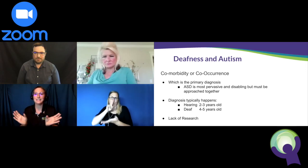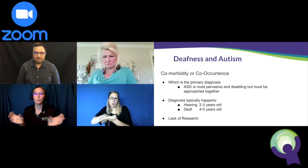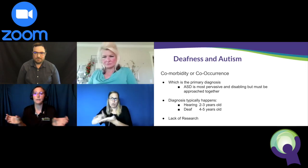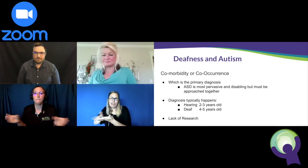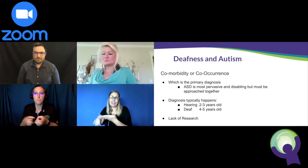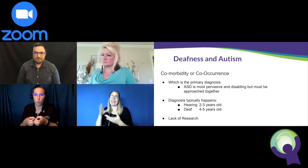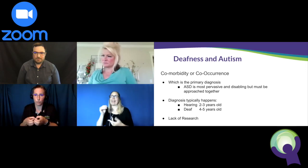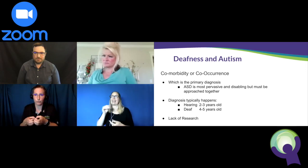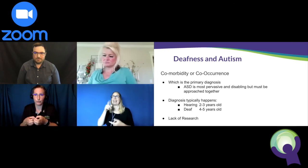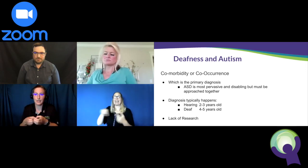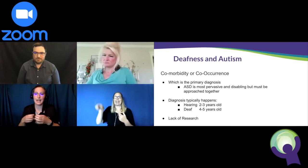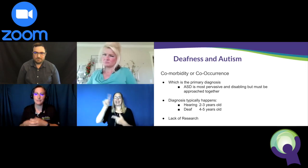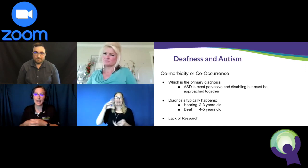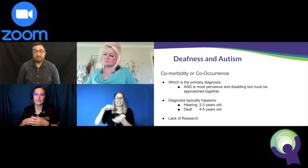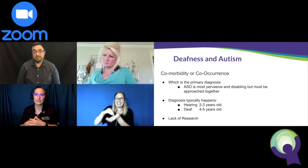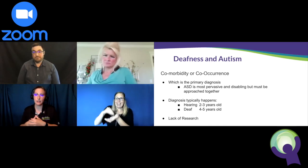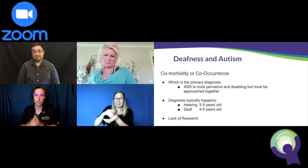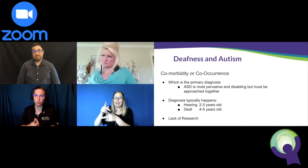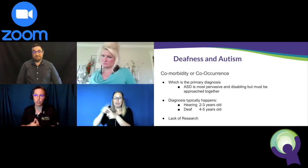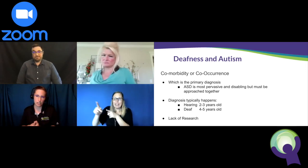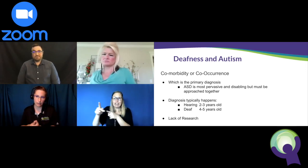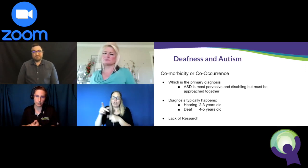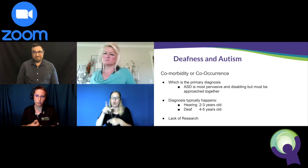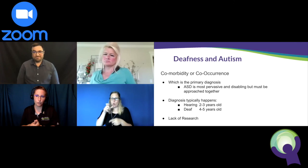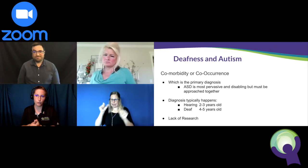with both. And that's a huge challenge for the